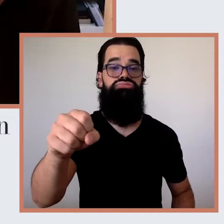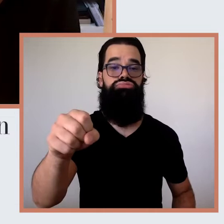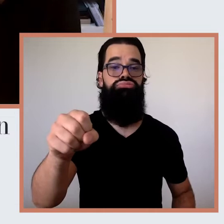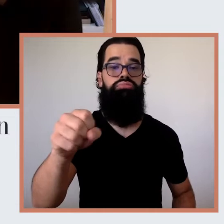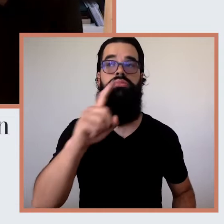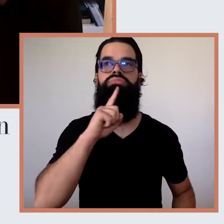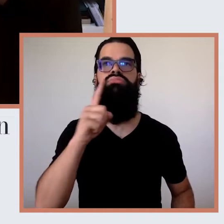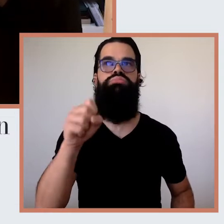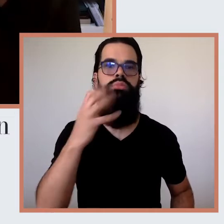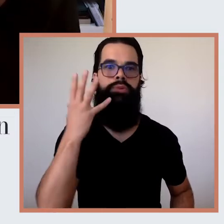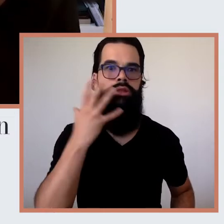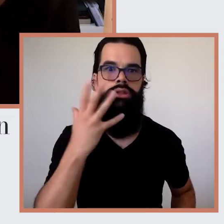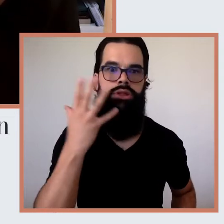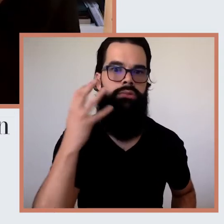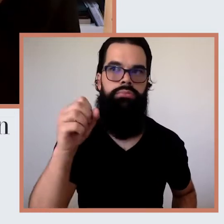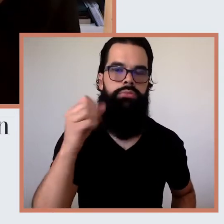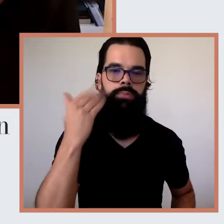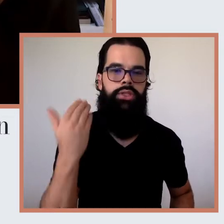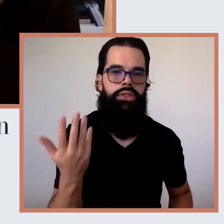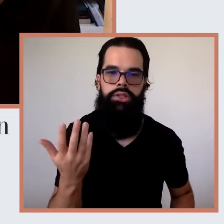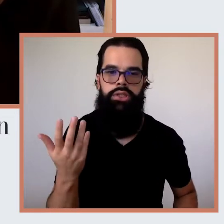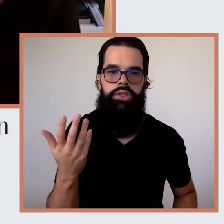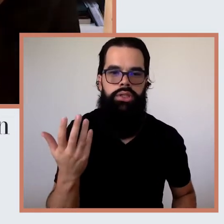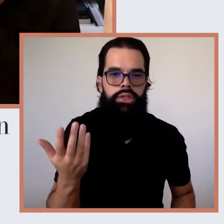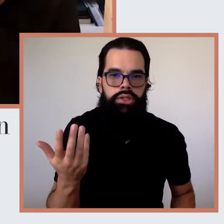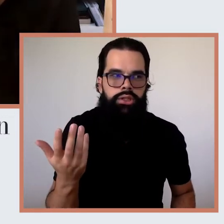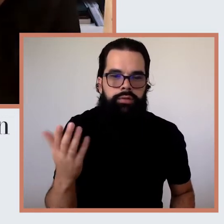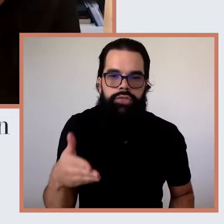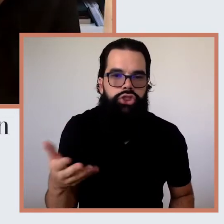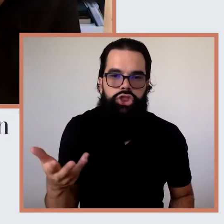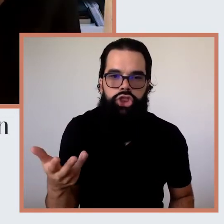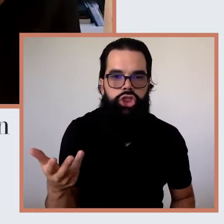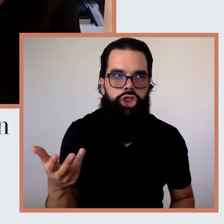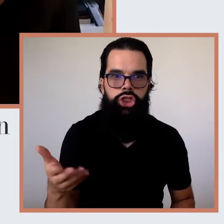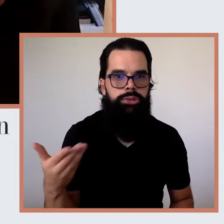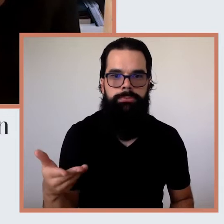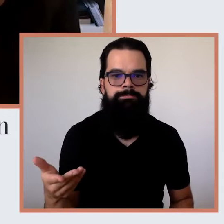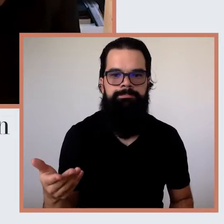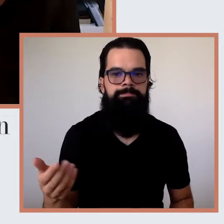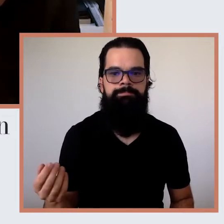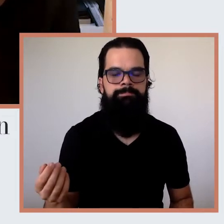And the answer is, yeah. And it's sort of almost embarrassing to admit that I never